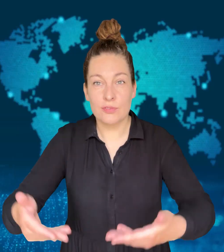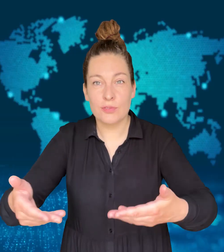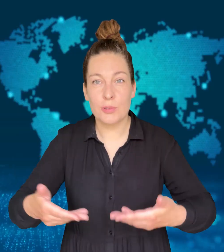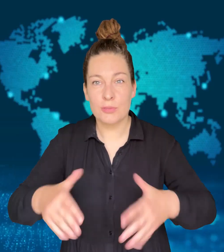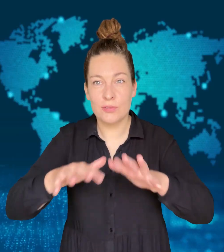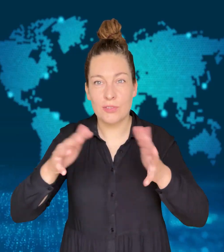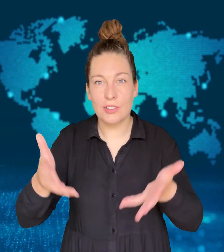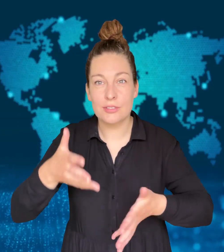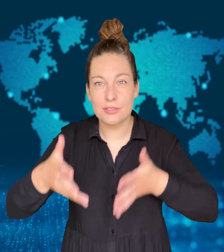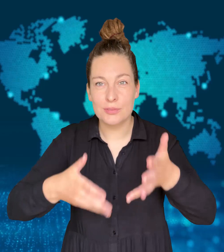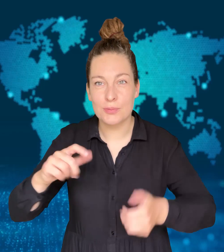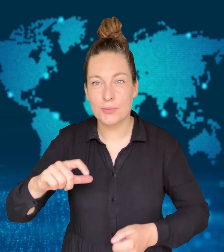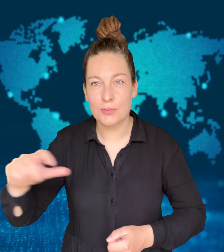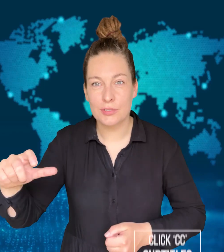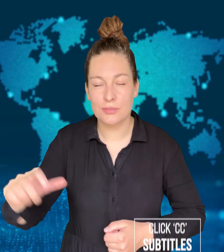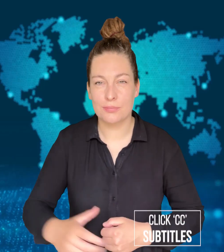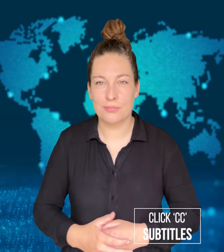Welcome to WorldSign Week!